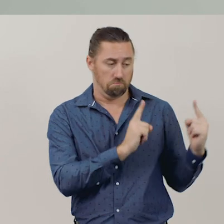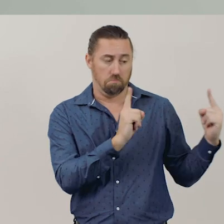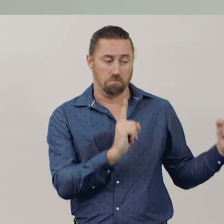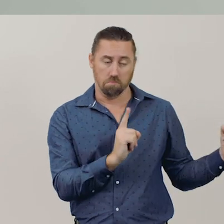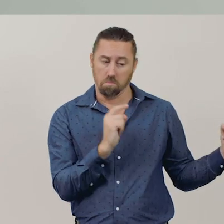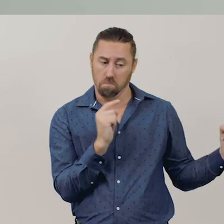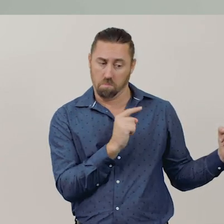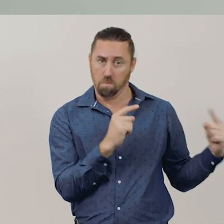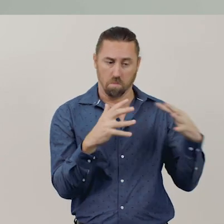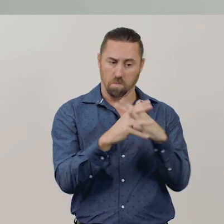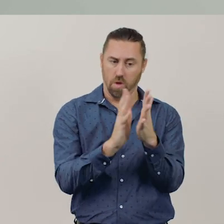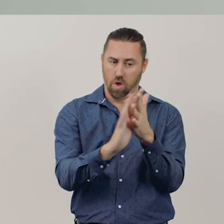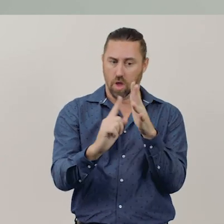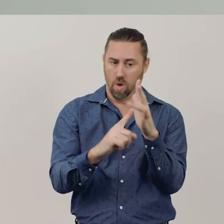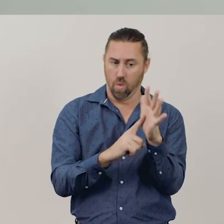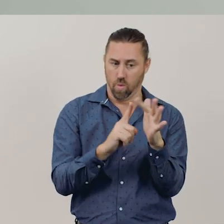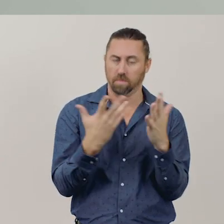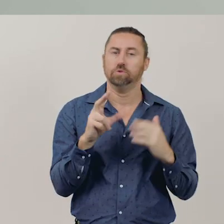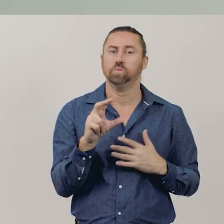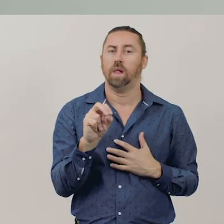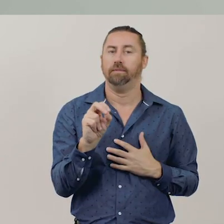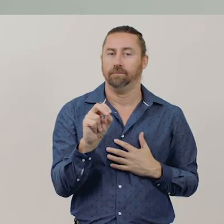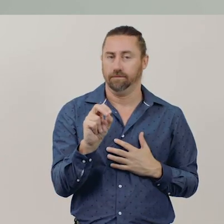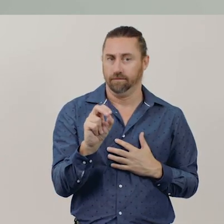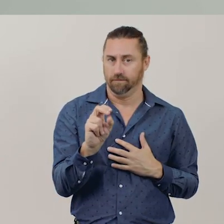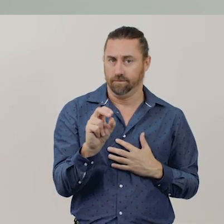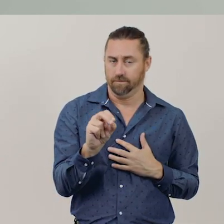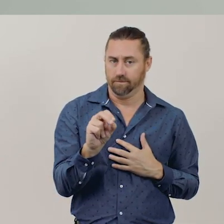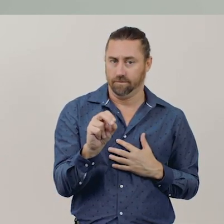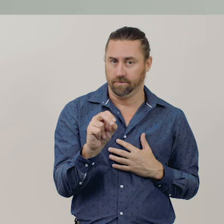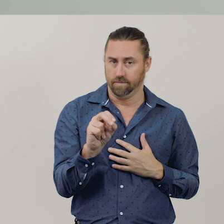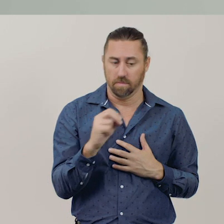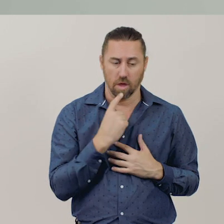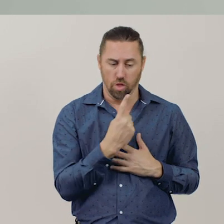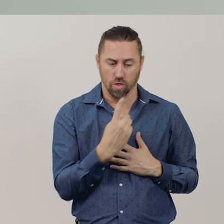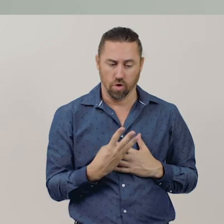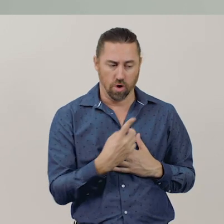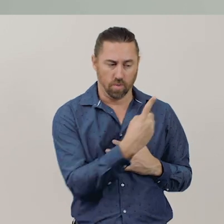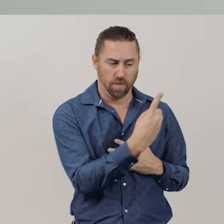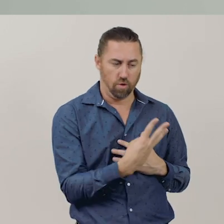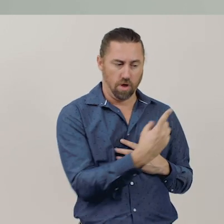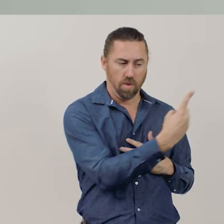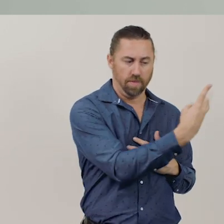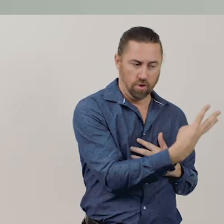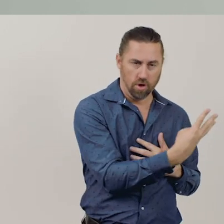which is 12 carrot sticks, then each third would have 4 carrot sticks.